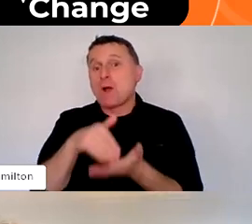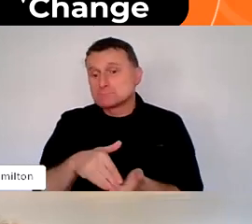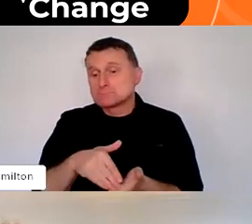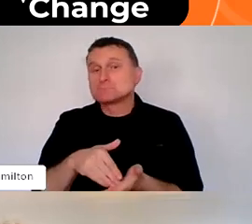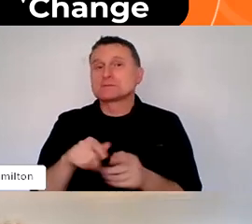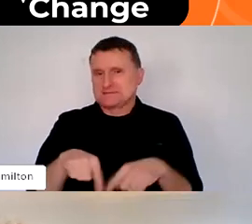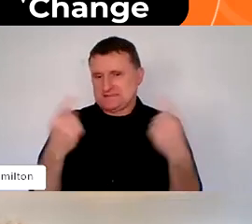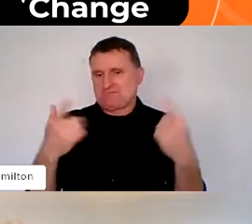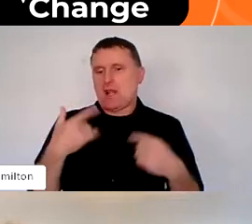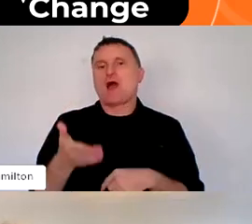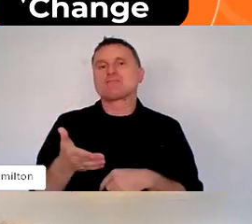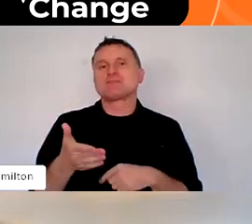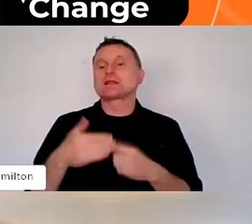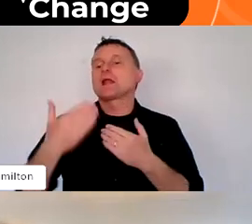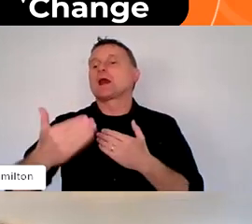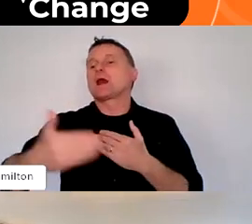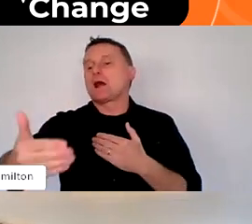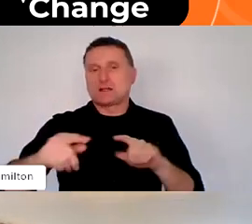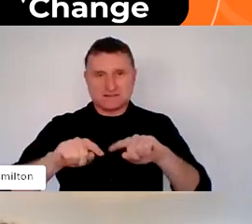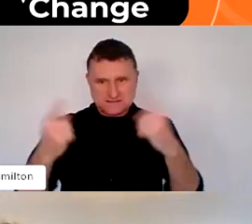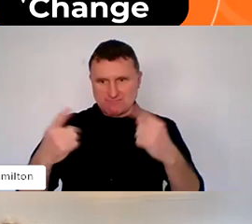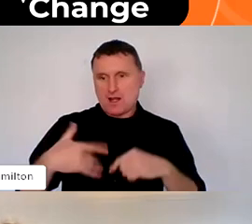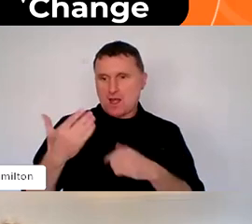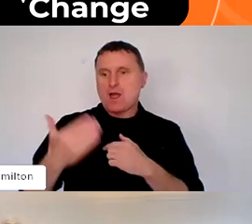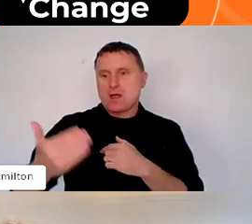there are difficulties that arise in the classroom, the problem is